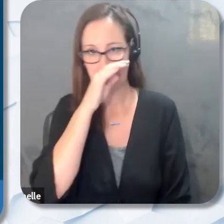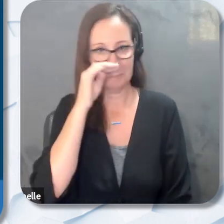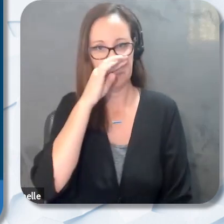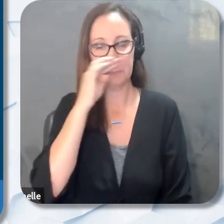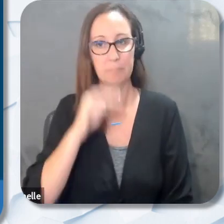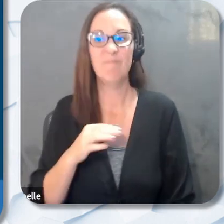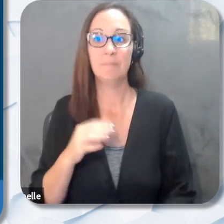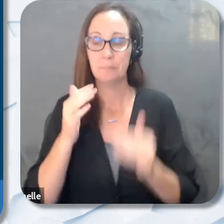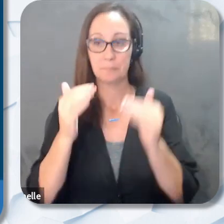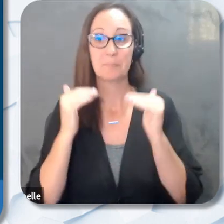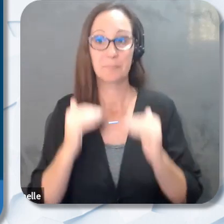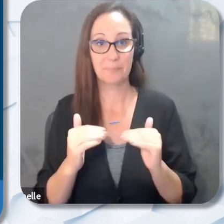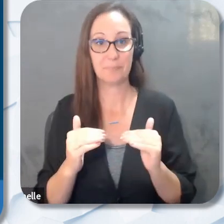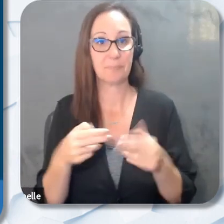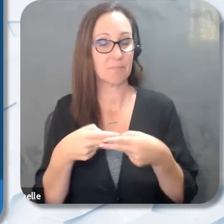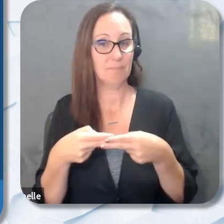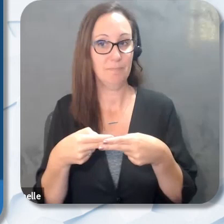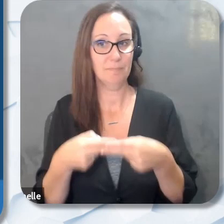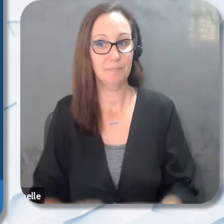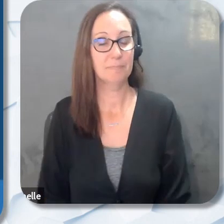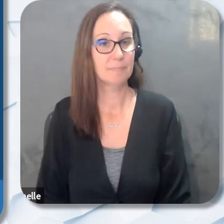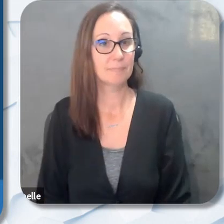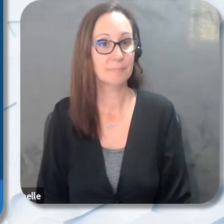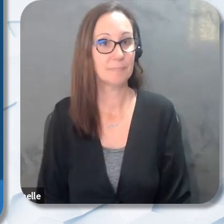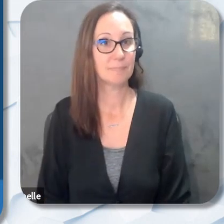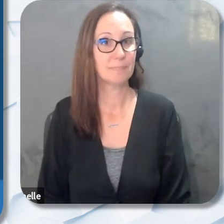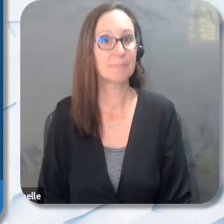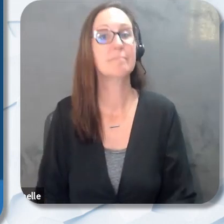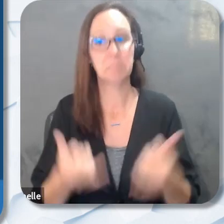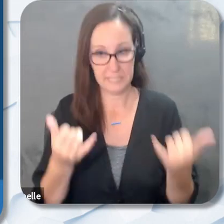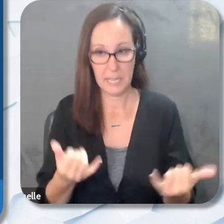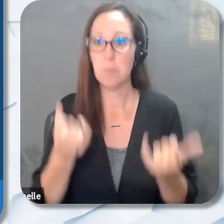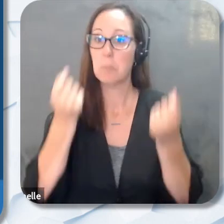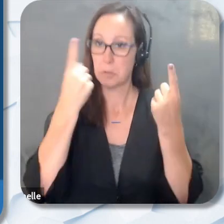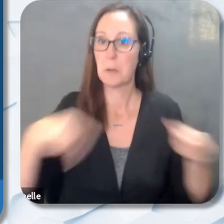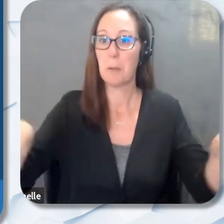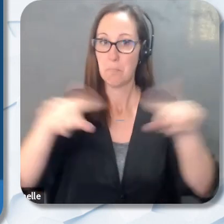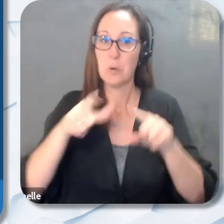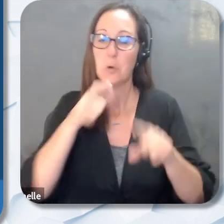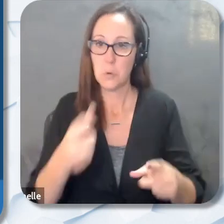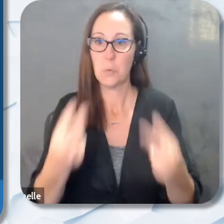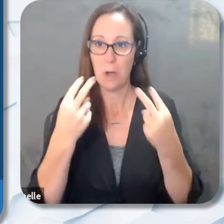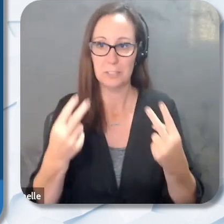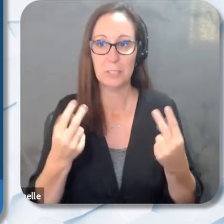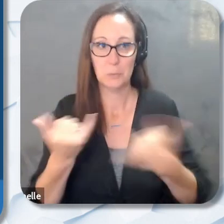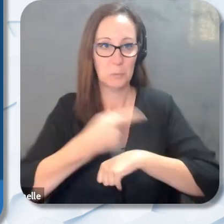on to the next five. Now that we know who is here let's dive into our overview of our p3